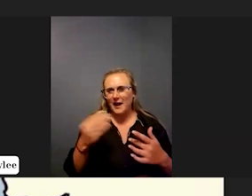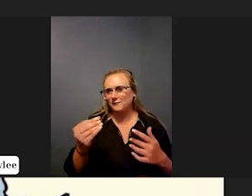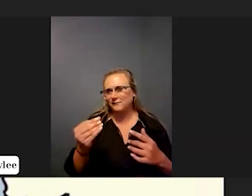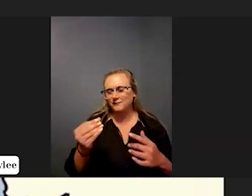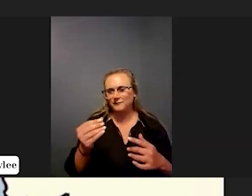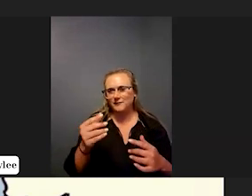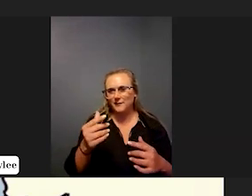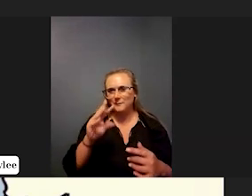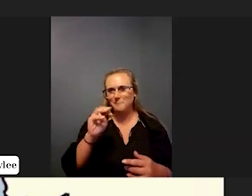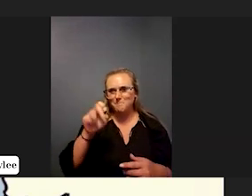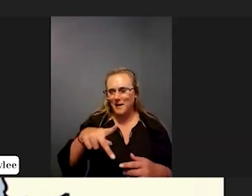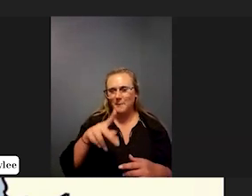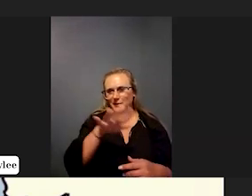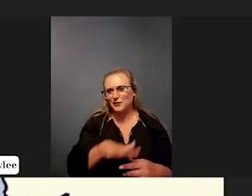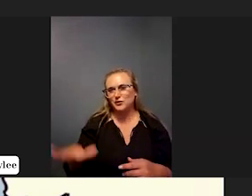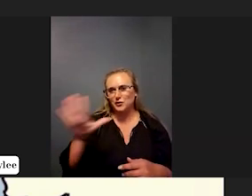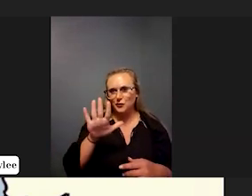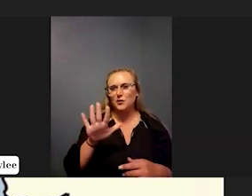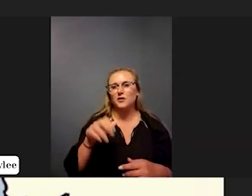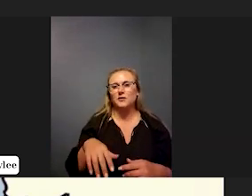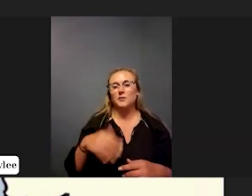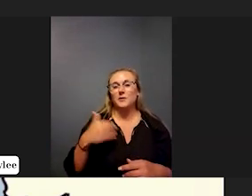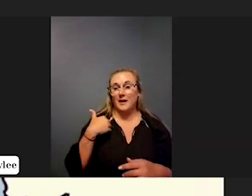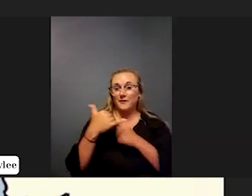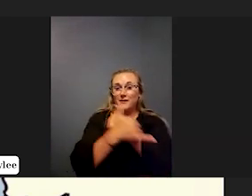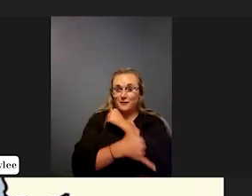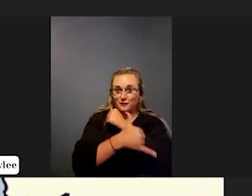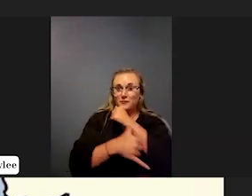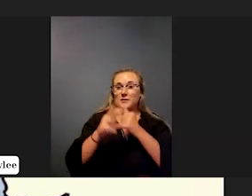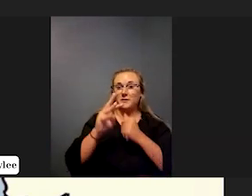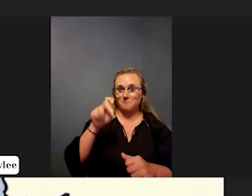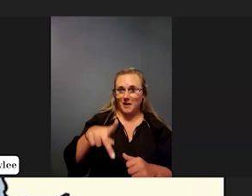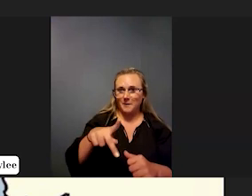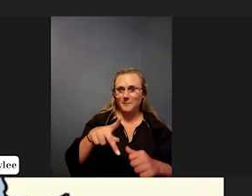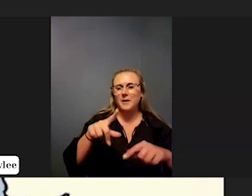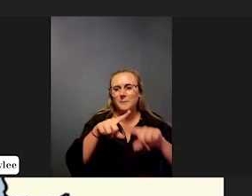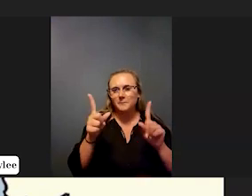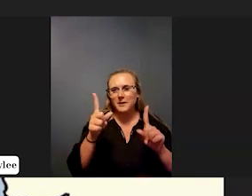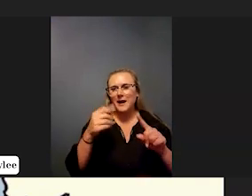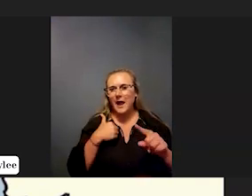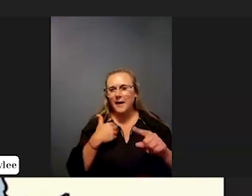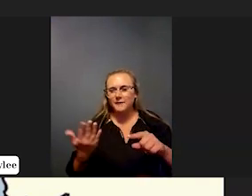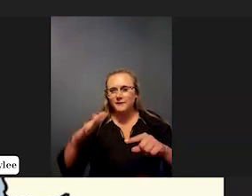And in this case, we have the map of the country overlaid with certain regions or provinces.